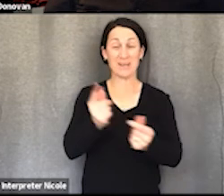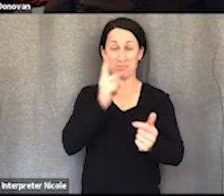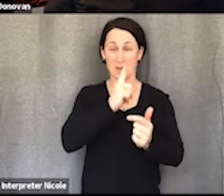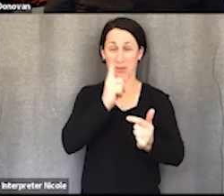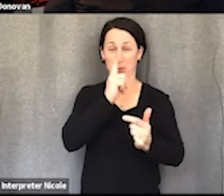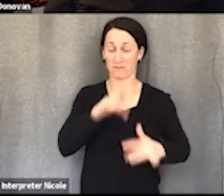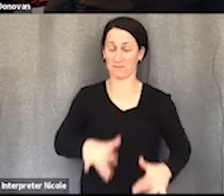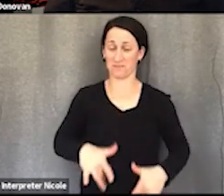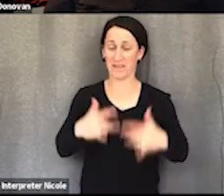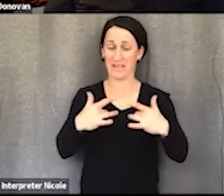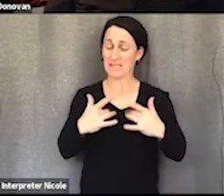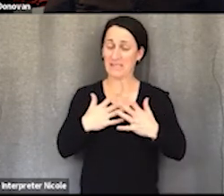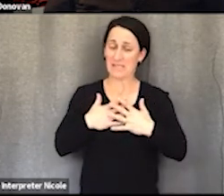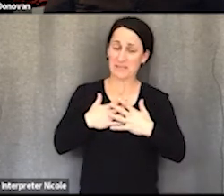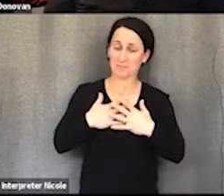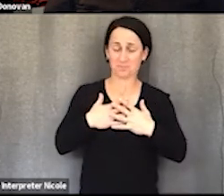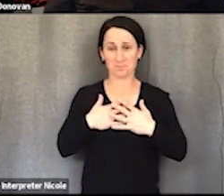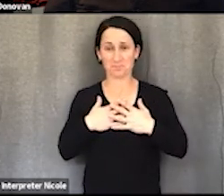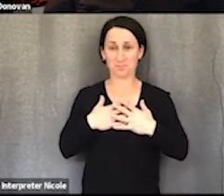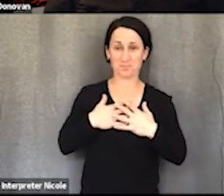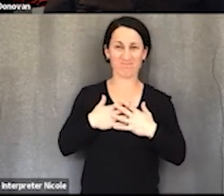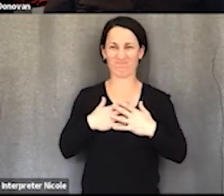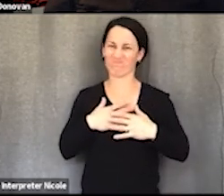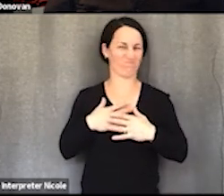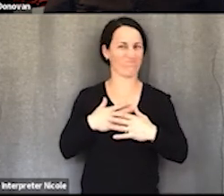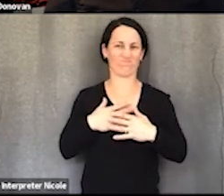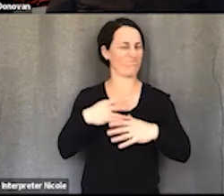like it is not implemented once you are inside.